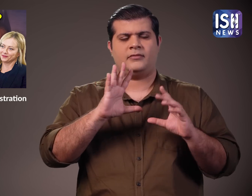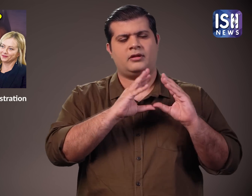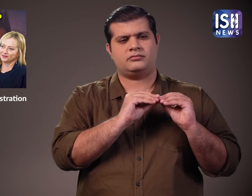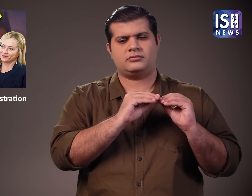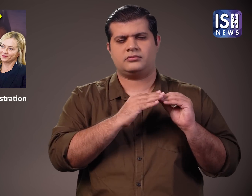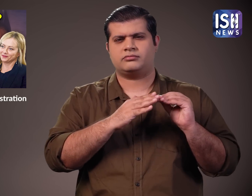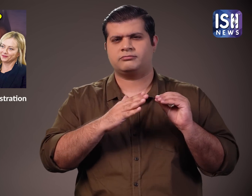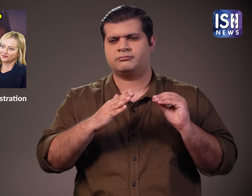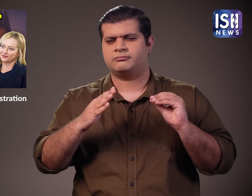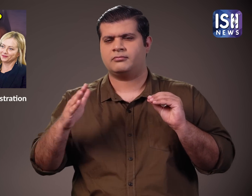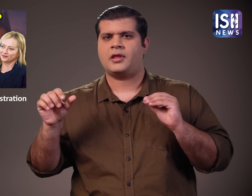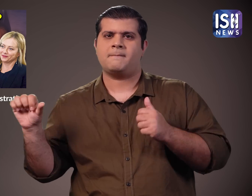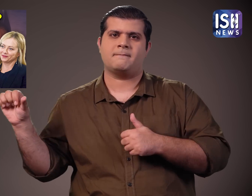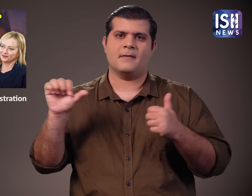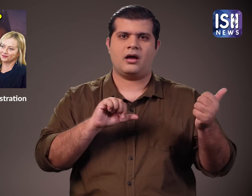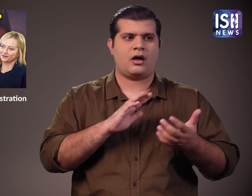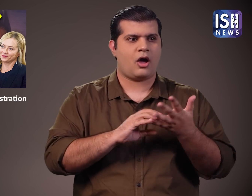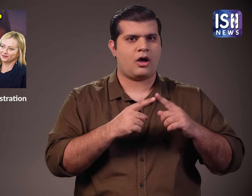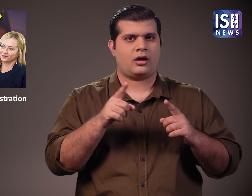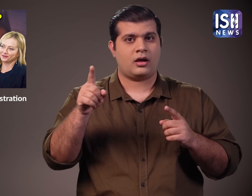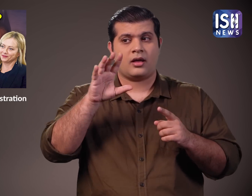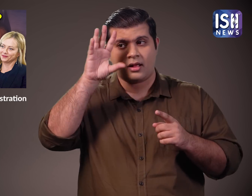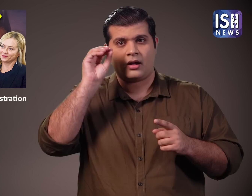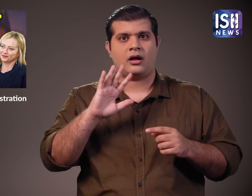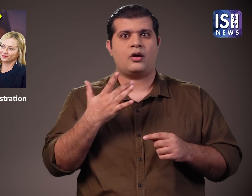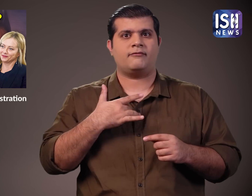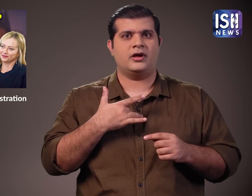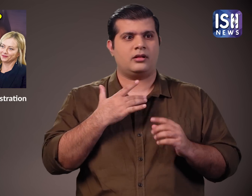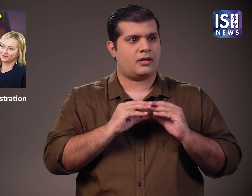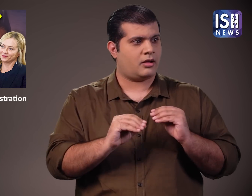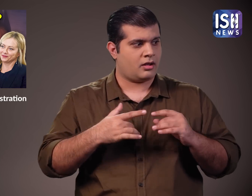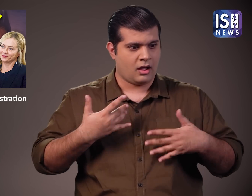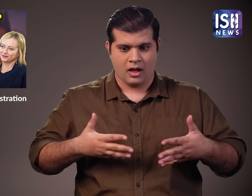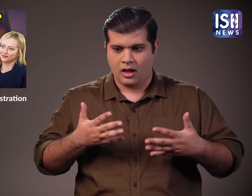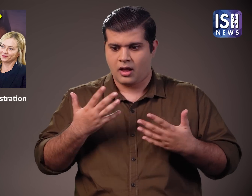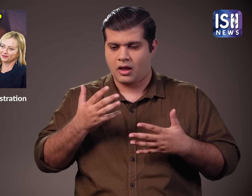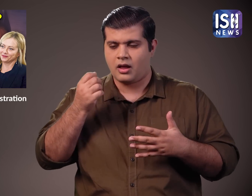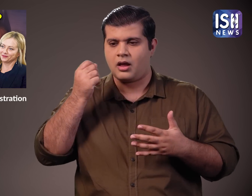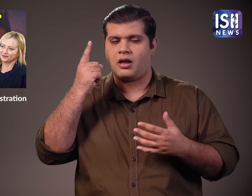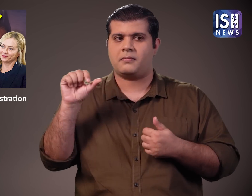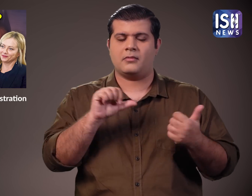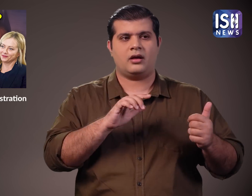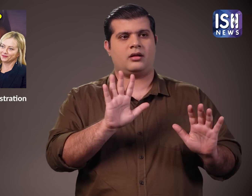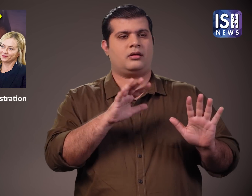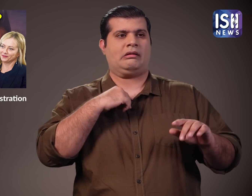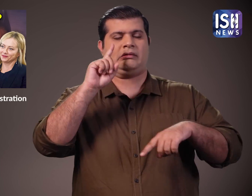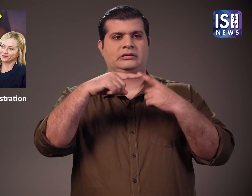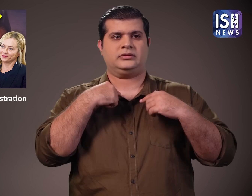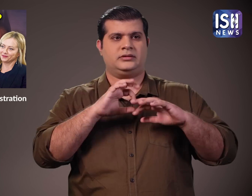This is to ensure that the offender realizes their mistake and does not commit such crimes again.